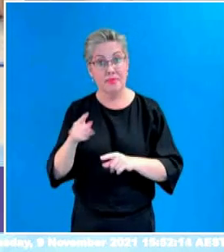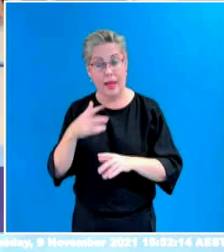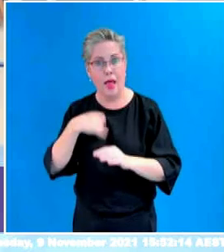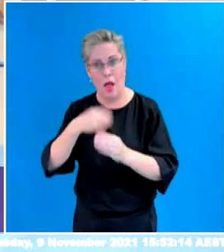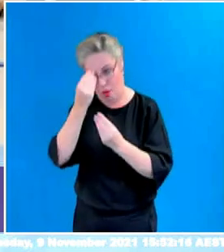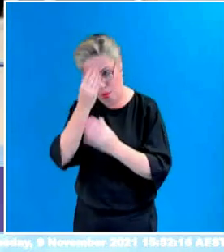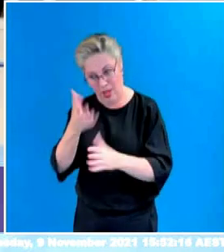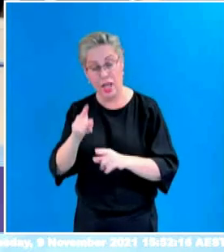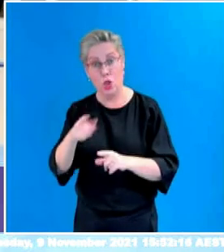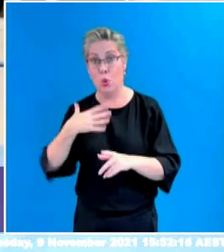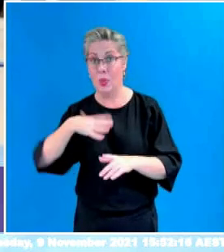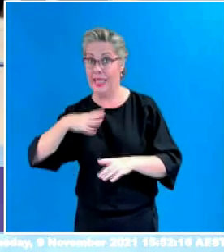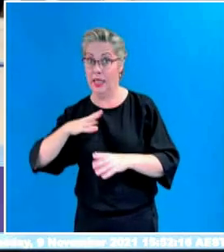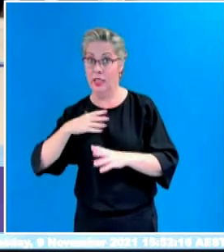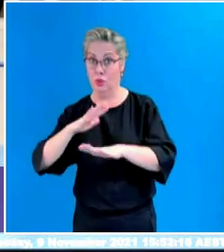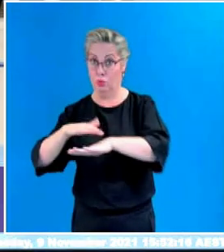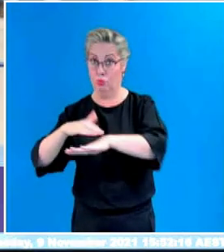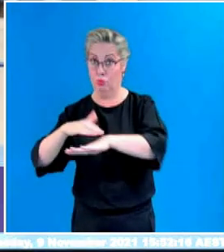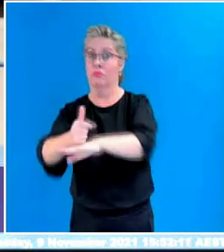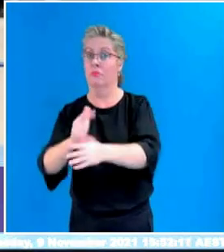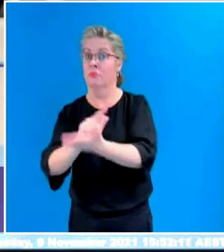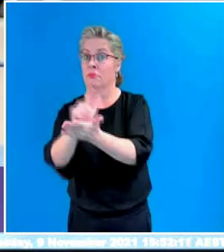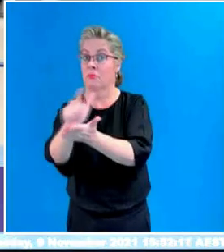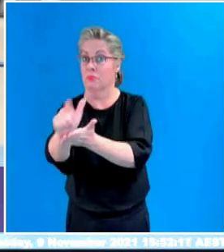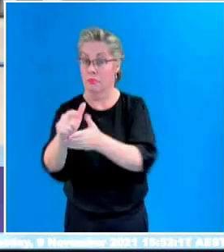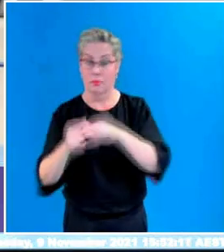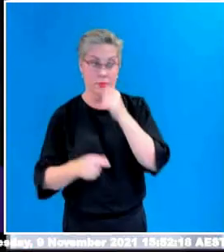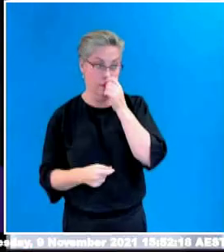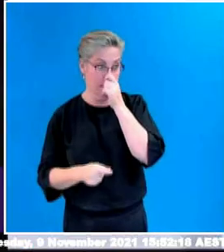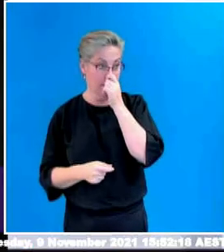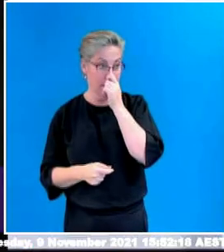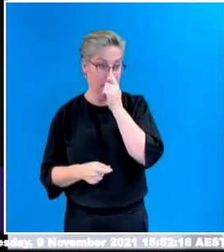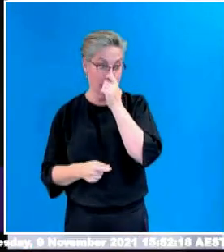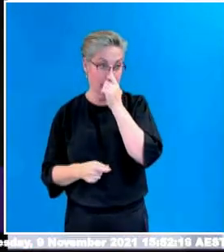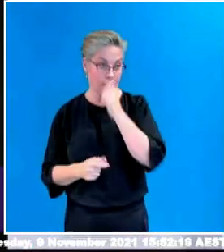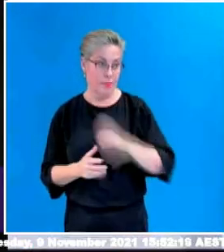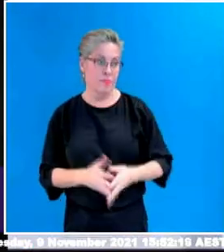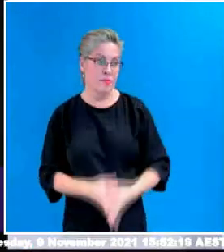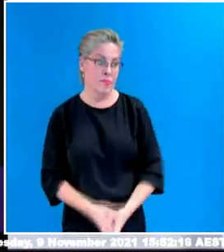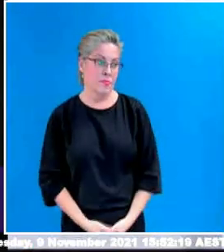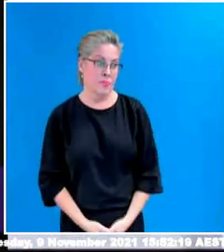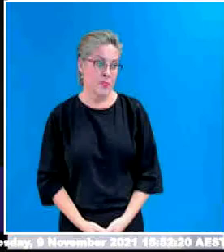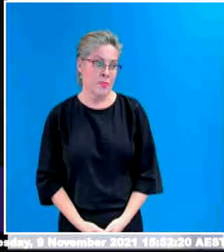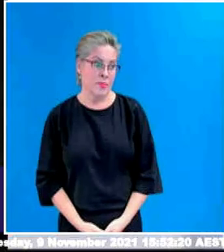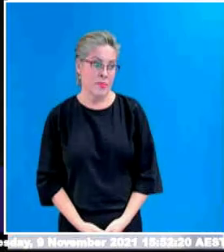National Disability Strategy was that that process of assessing legislation,